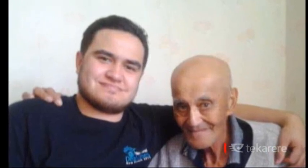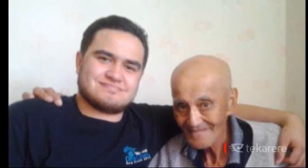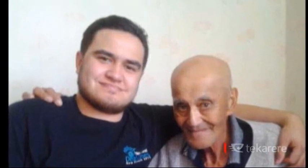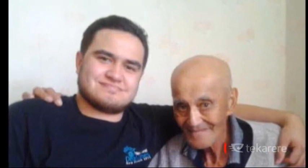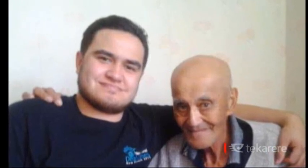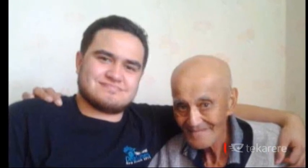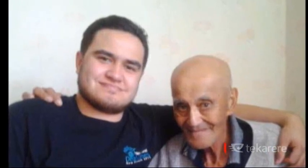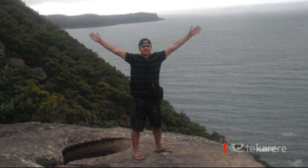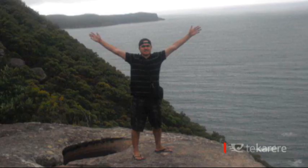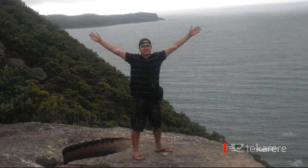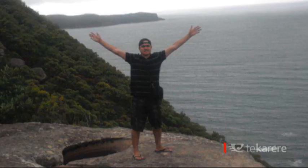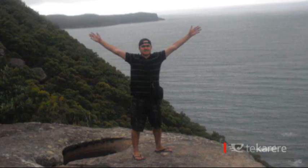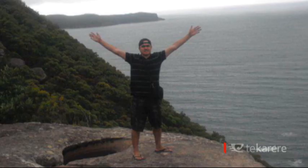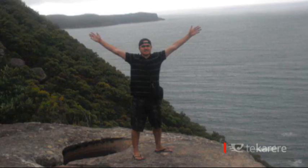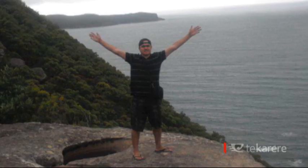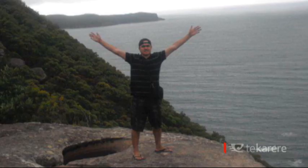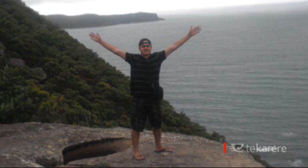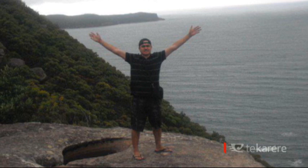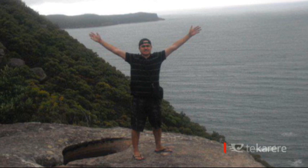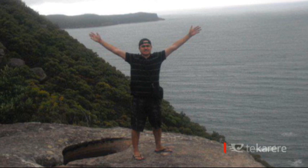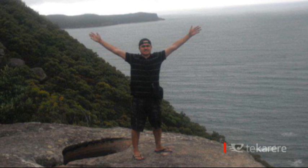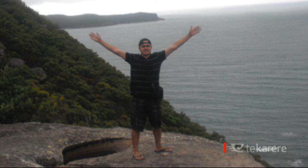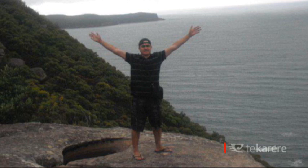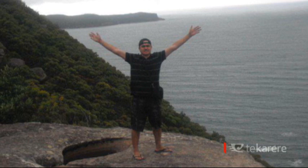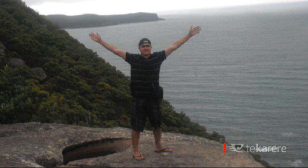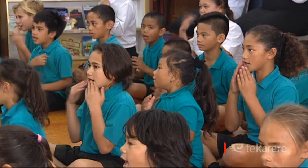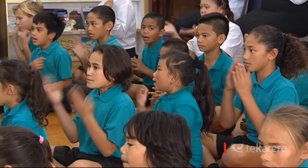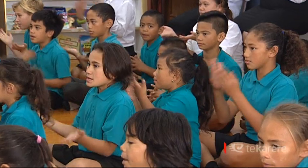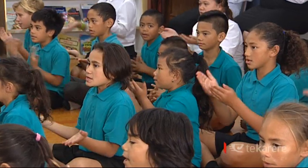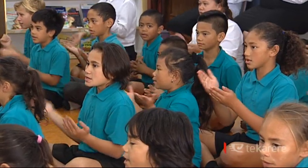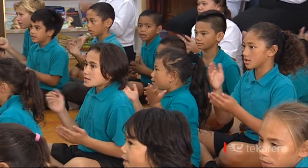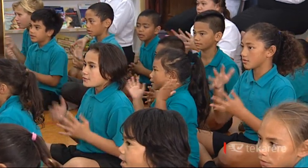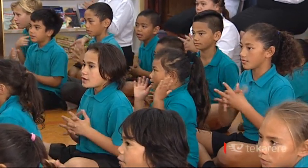after the principal's son, Graig Kumeroa, was born deaf.